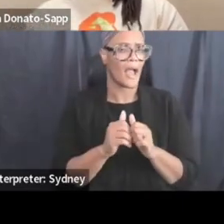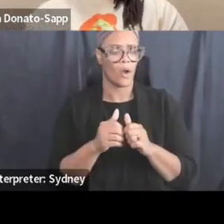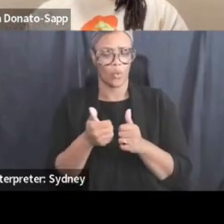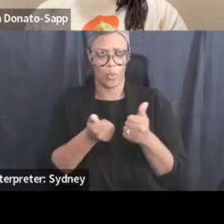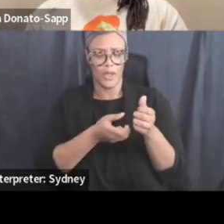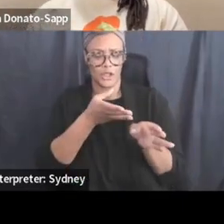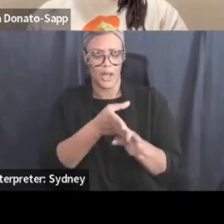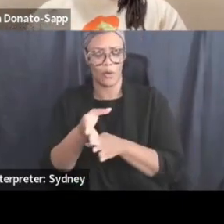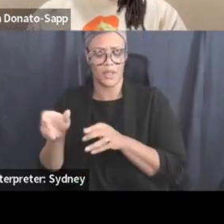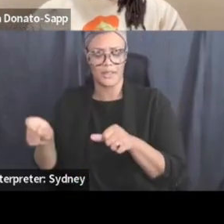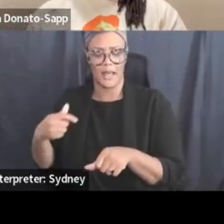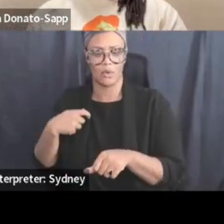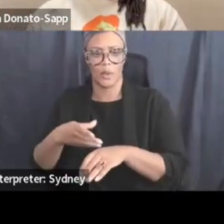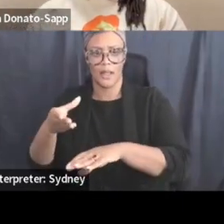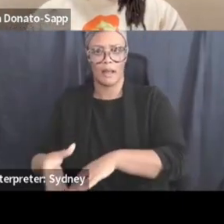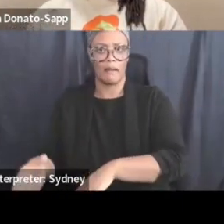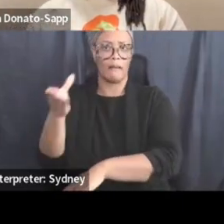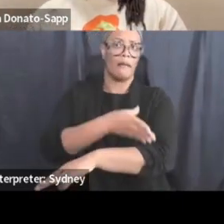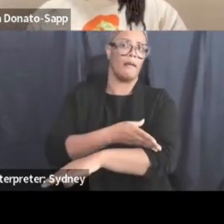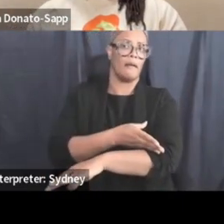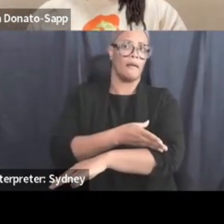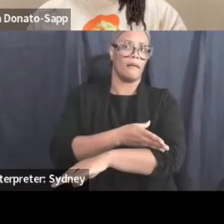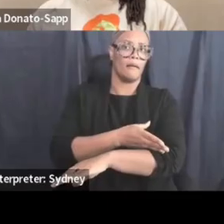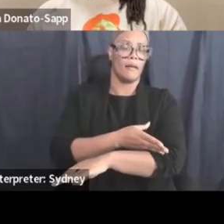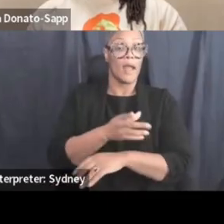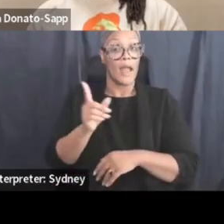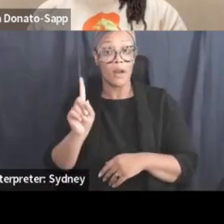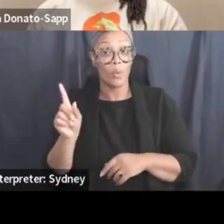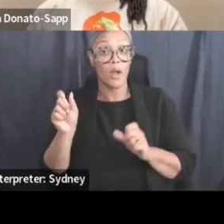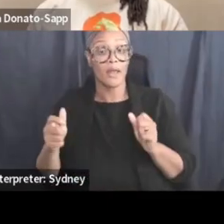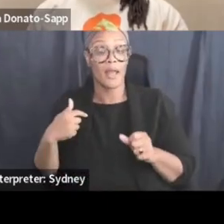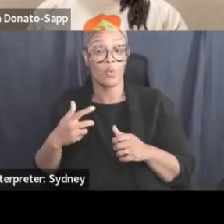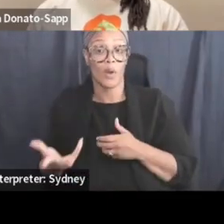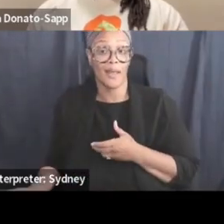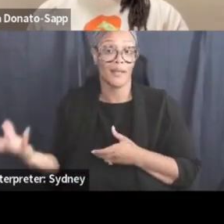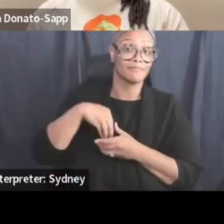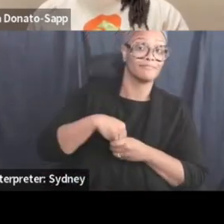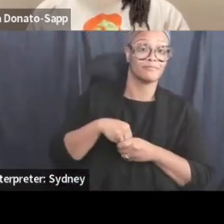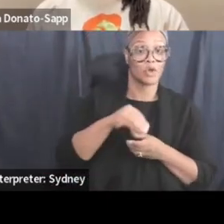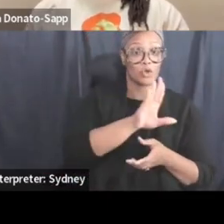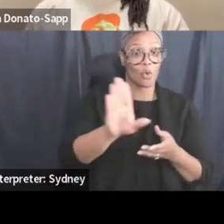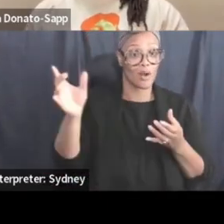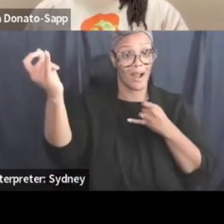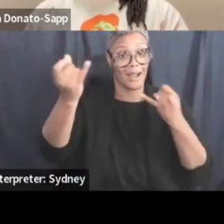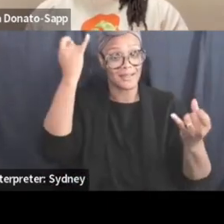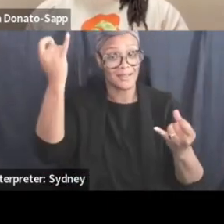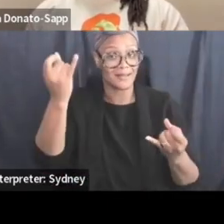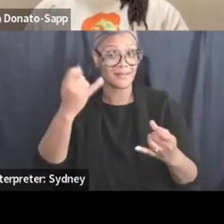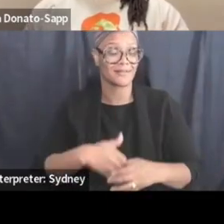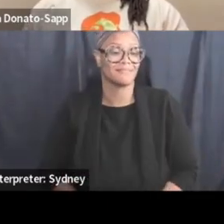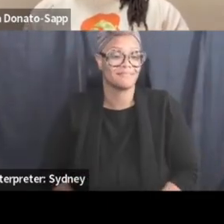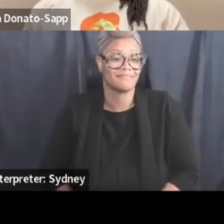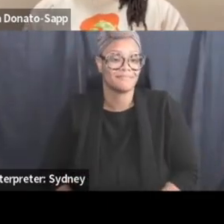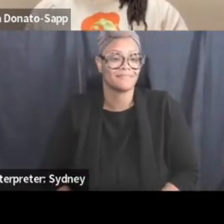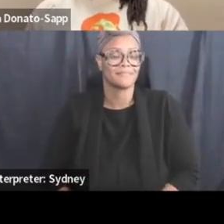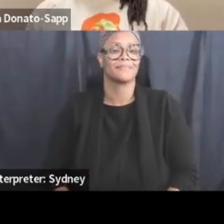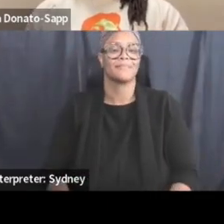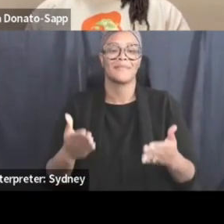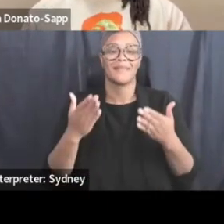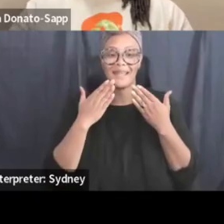consider braiding these into the work that we're doing. So, thank you for for that. Over to Senta.